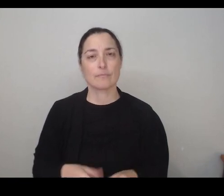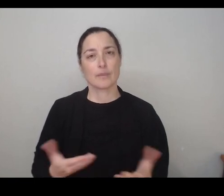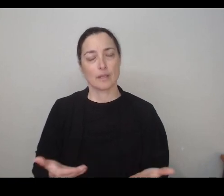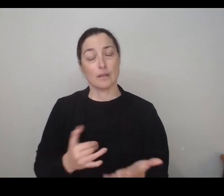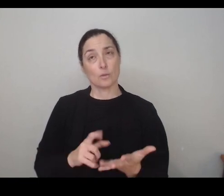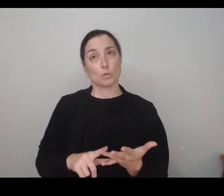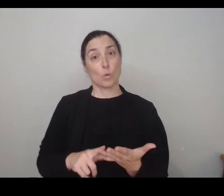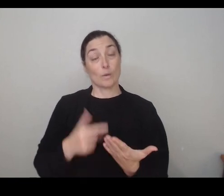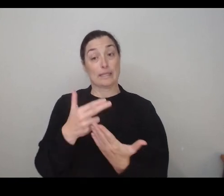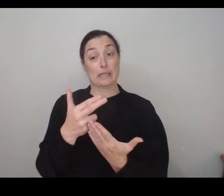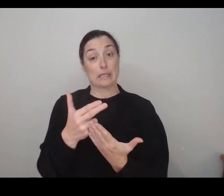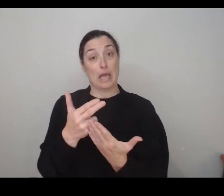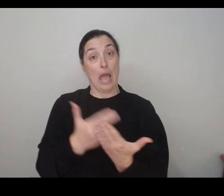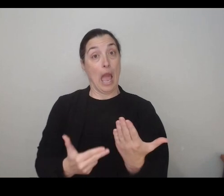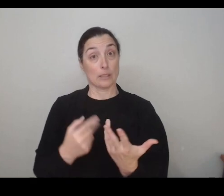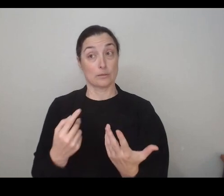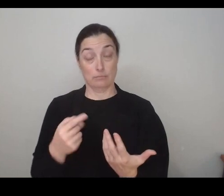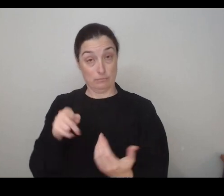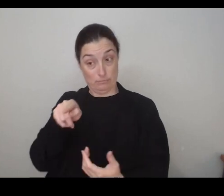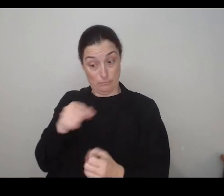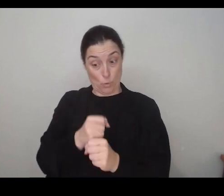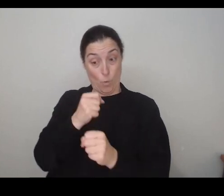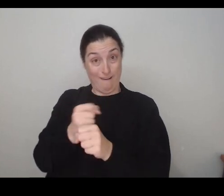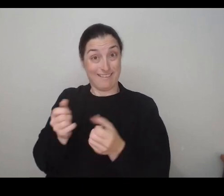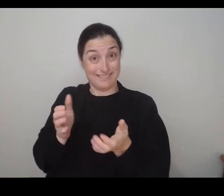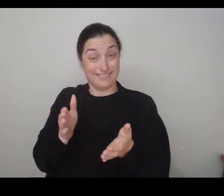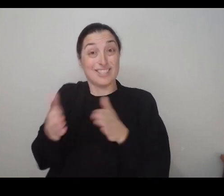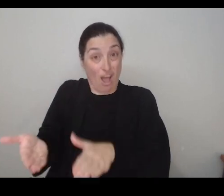in the Marquesas after so many tribulations,